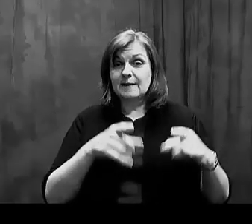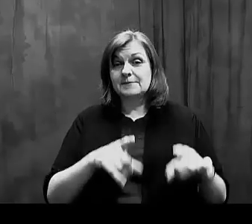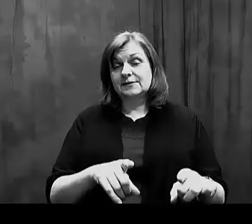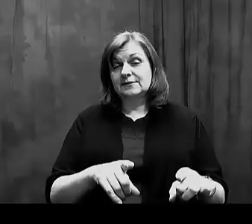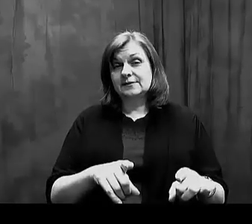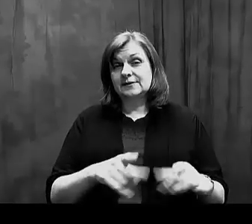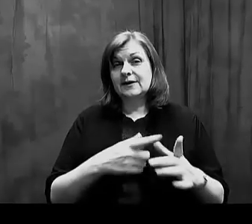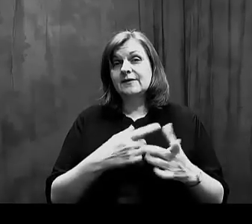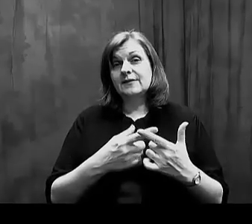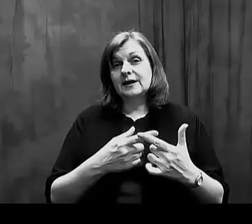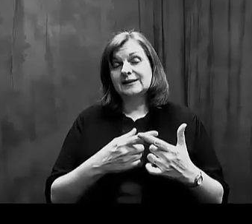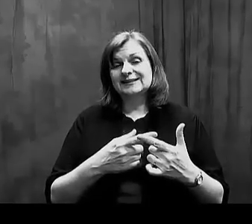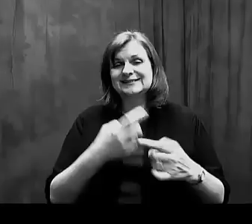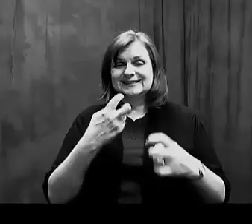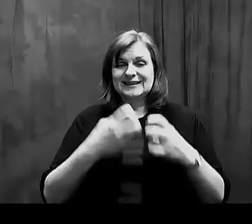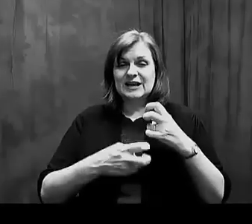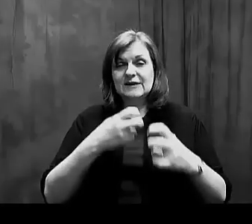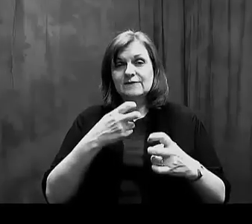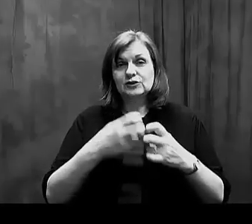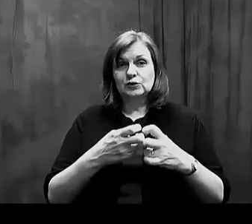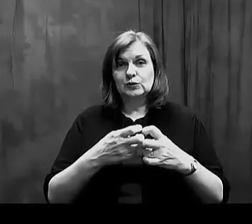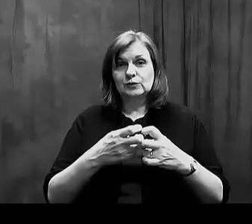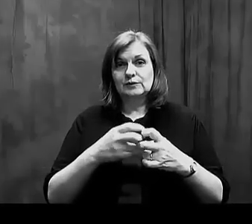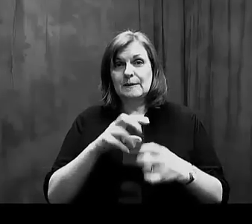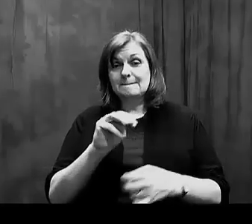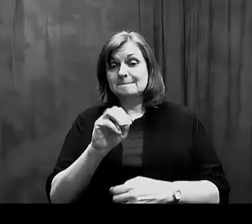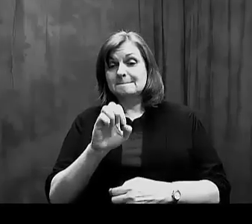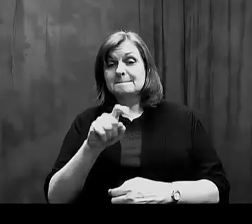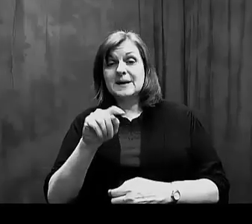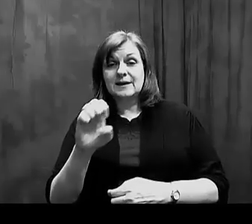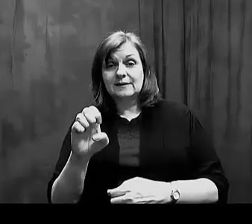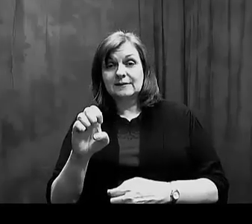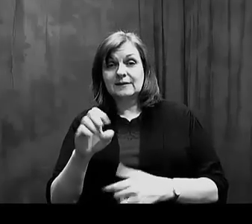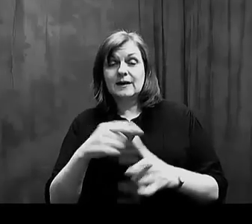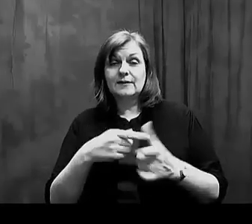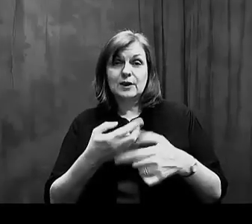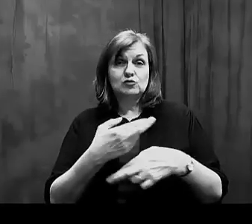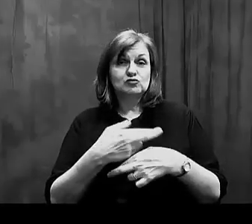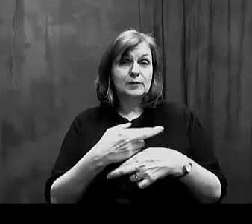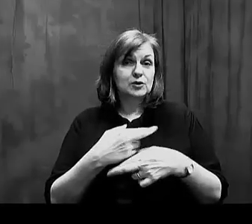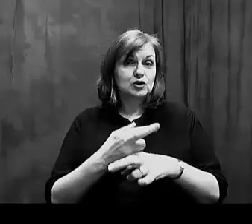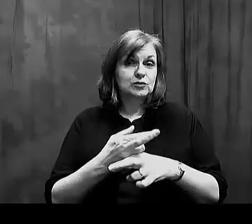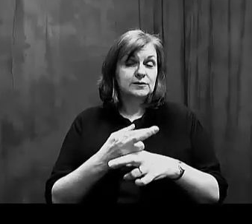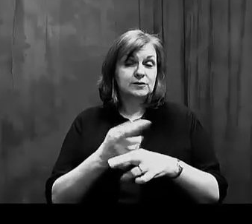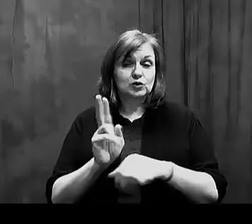we can also look at this as being a strong advantage in some environments